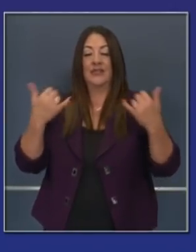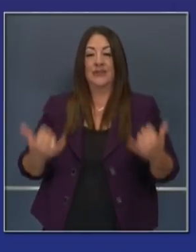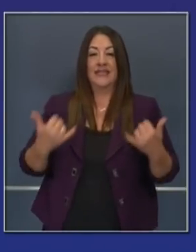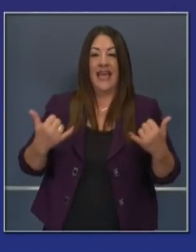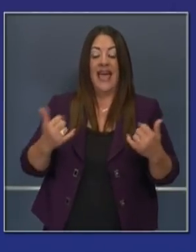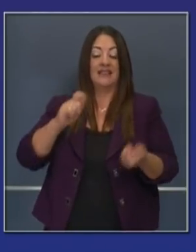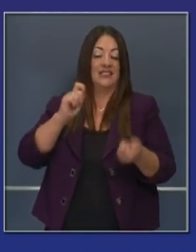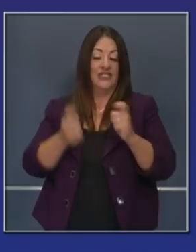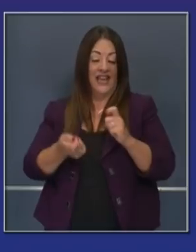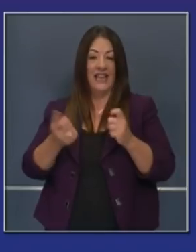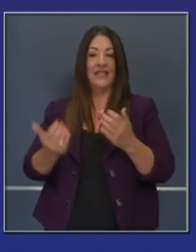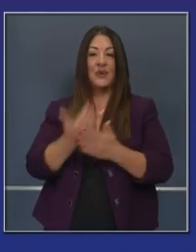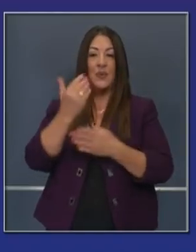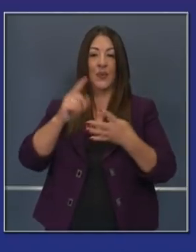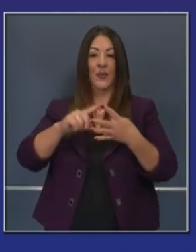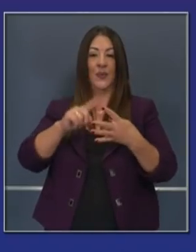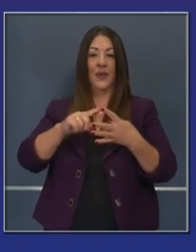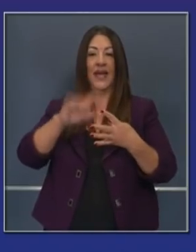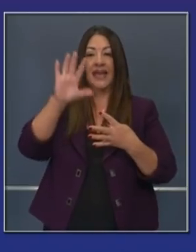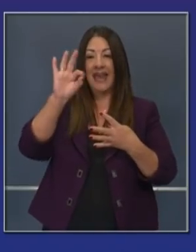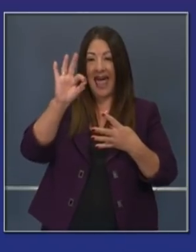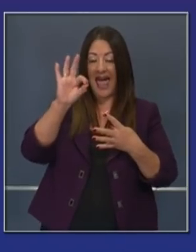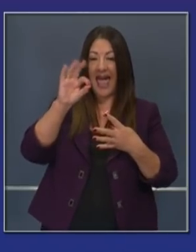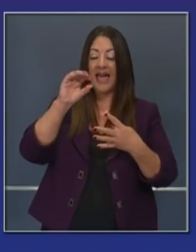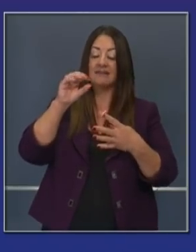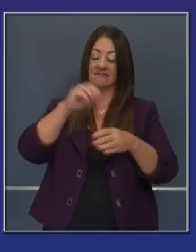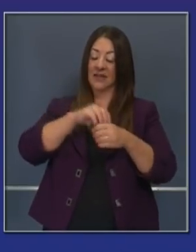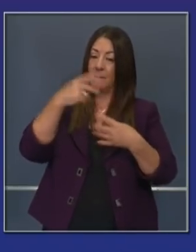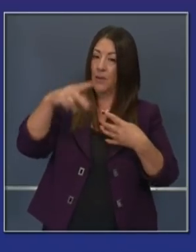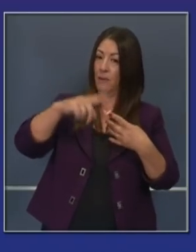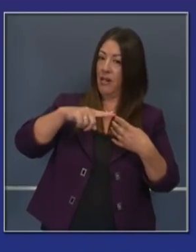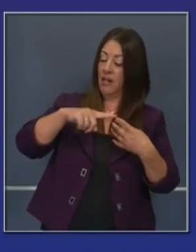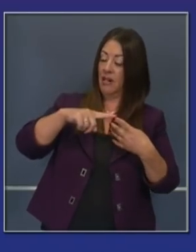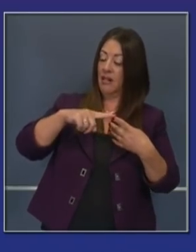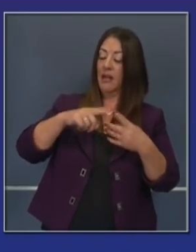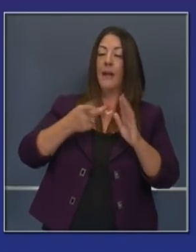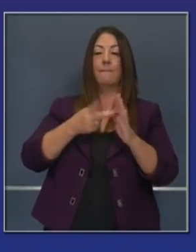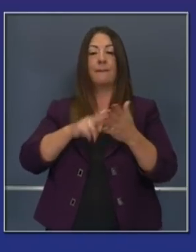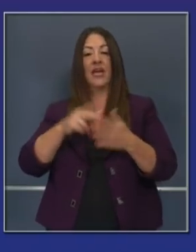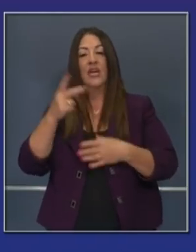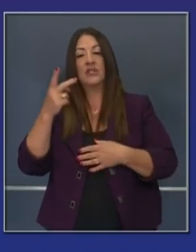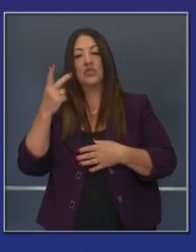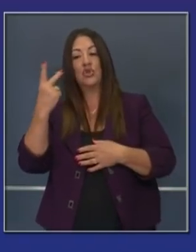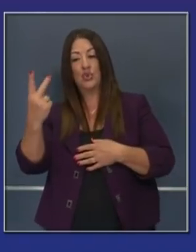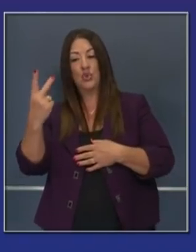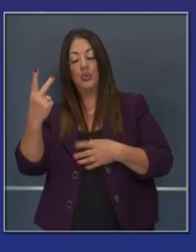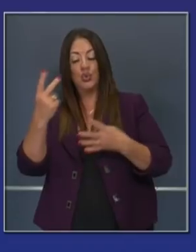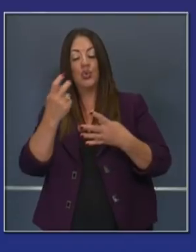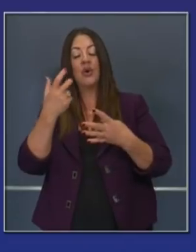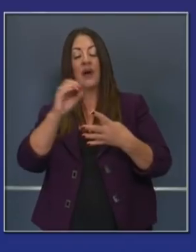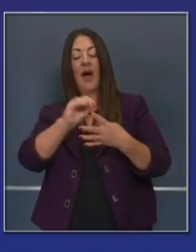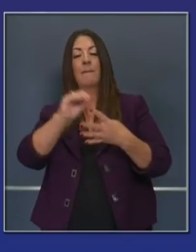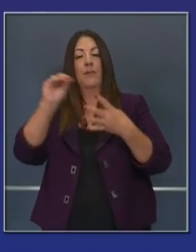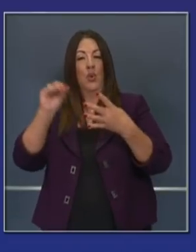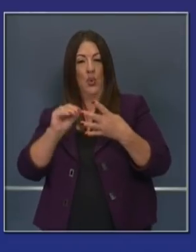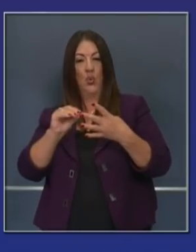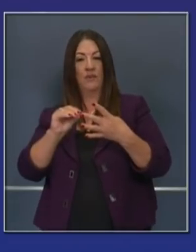RED TIER TO THE PURPLE TIER. 23 COUNTIES IN, 14 IN ORANGE AND 9 IN YELLOW.